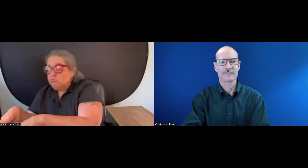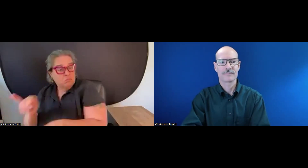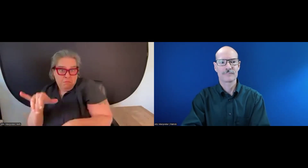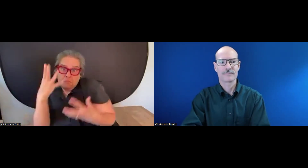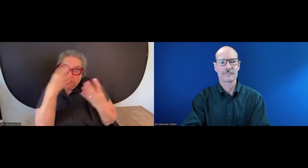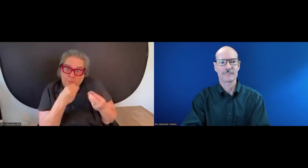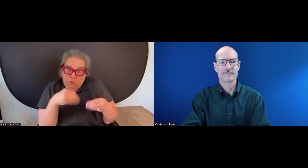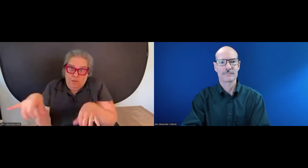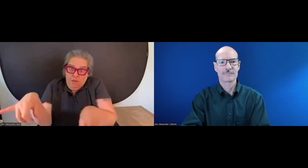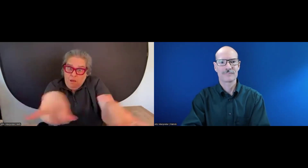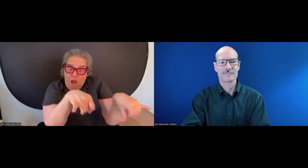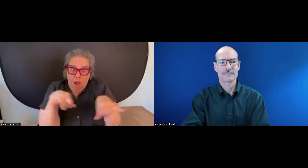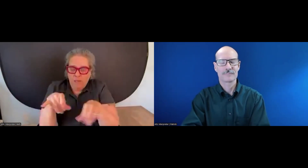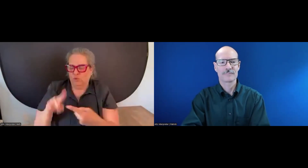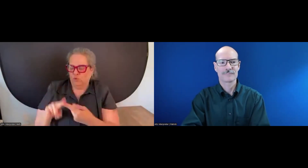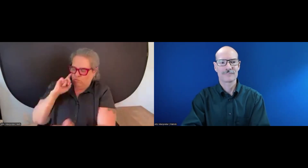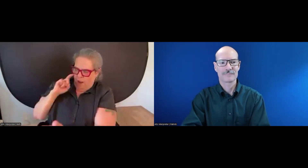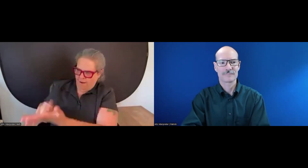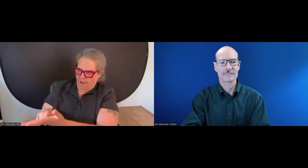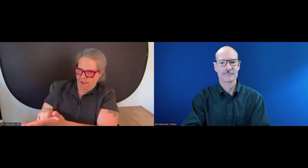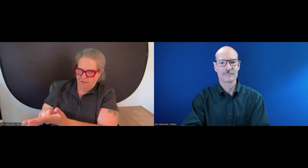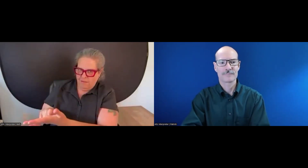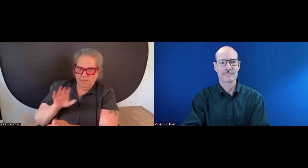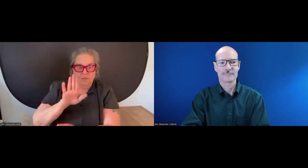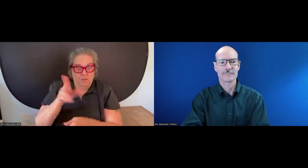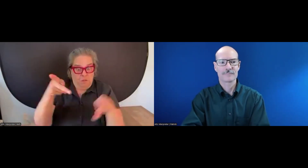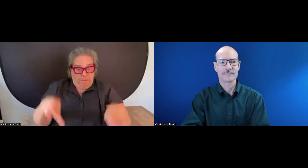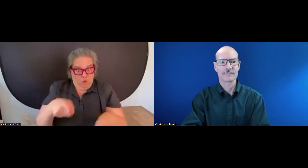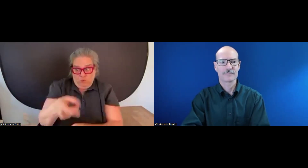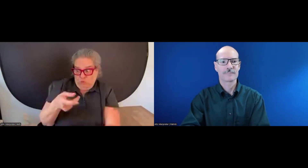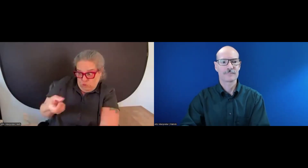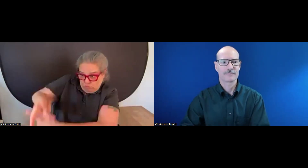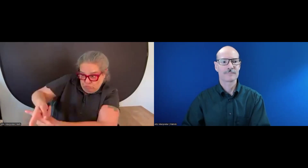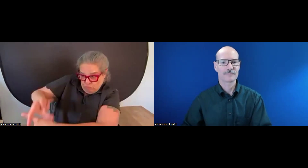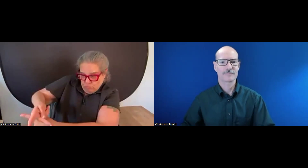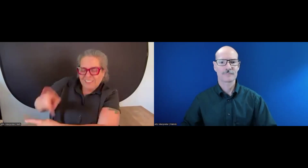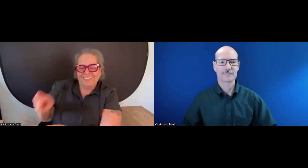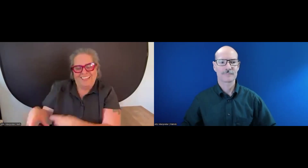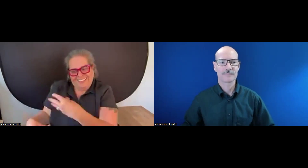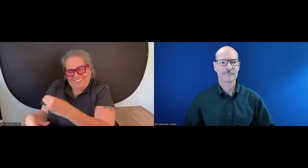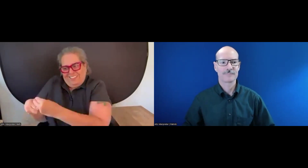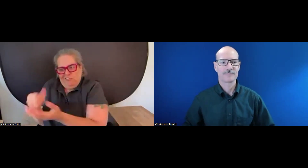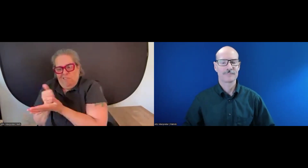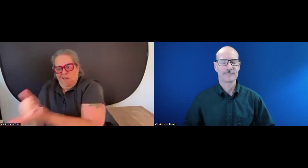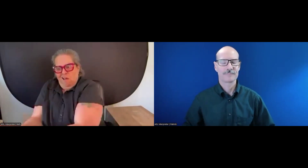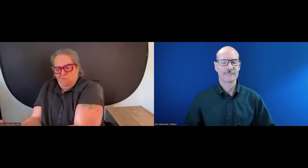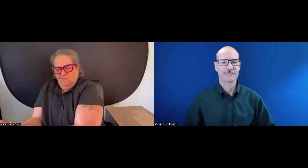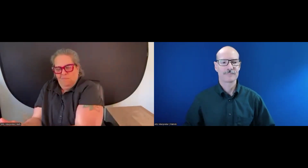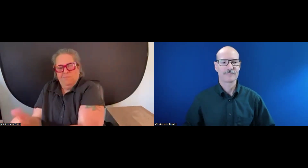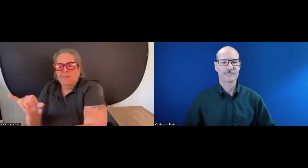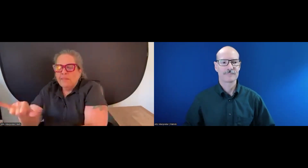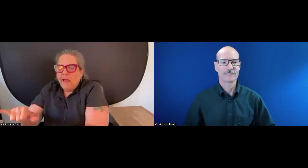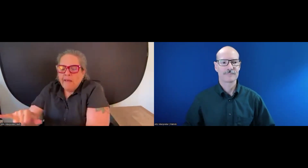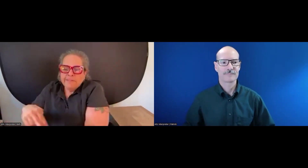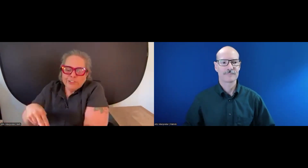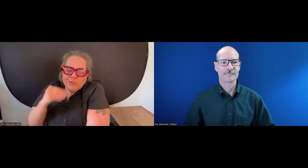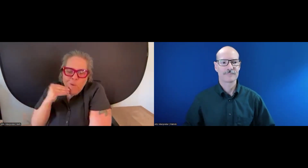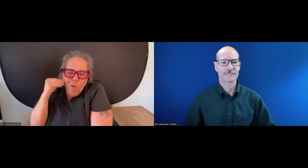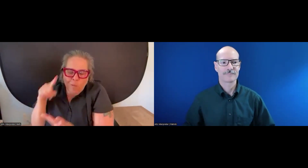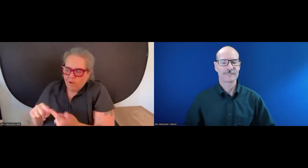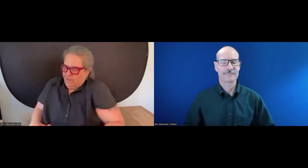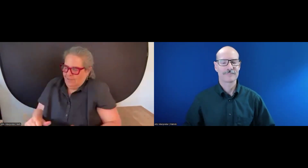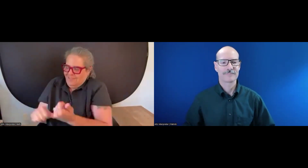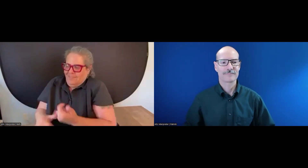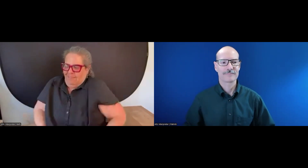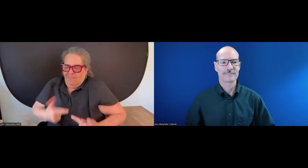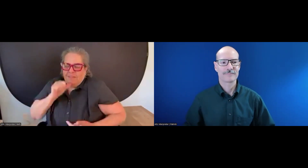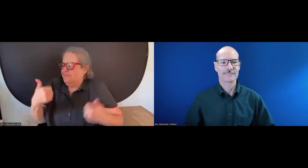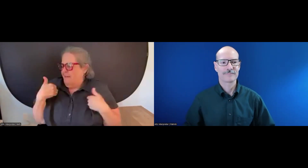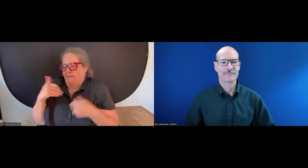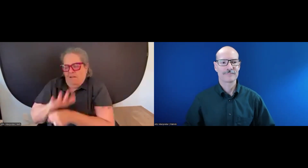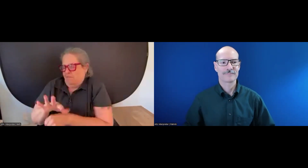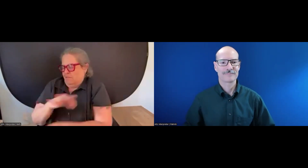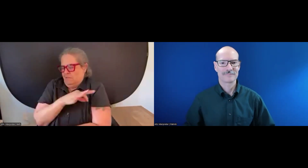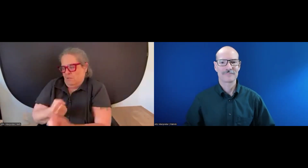It is quite common to recognizing that your loved one needs additional hands-on help beyond what the staff at these facilities can provide.